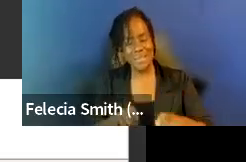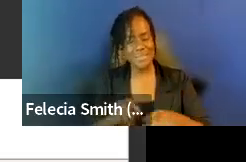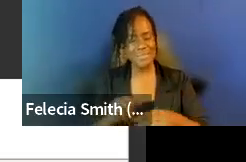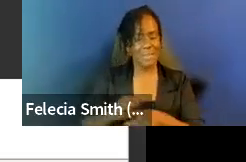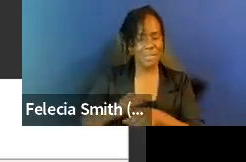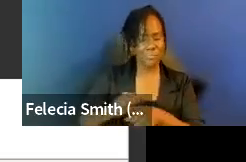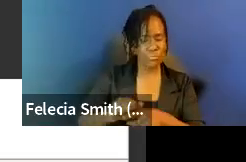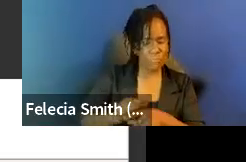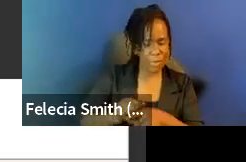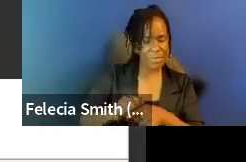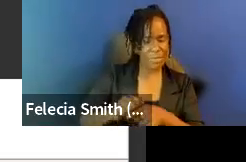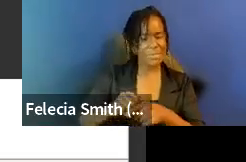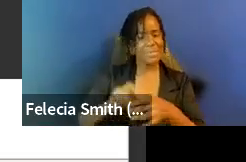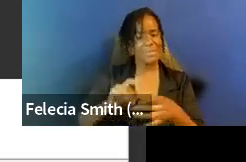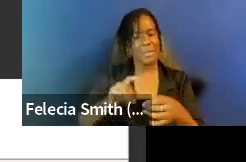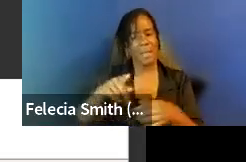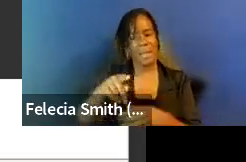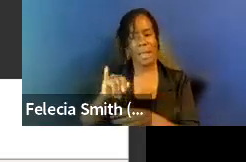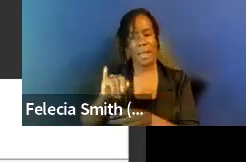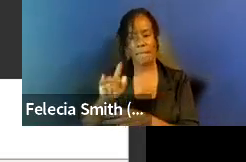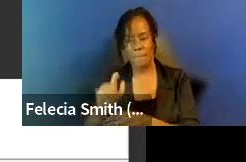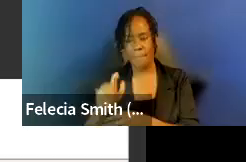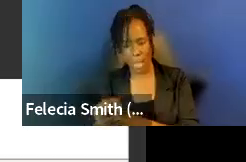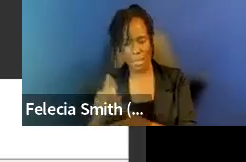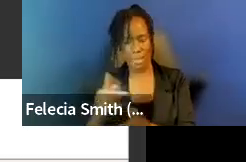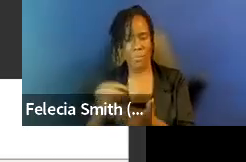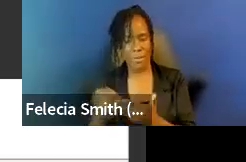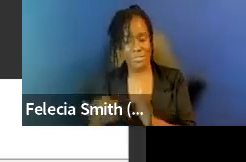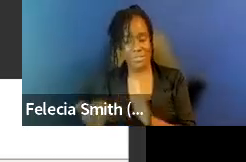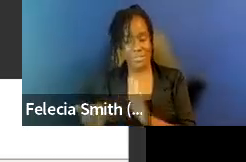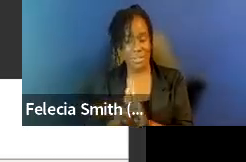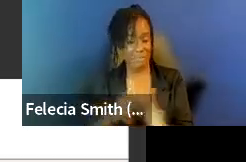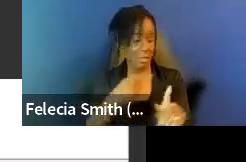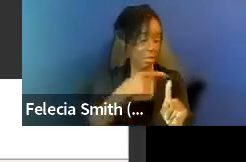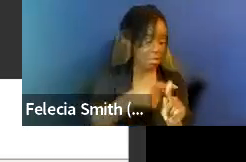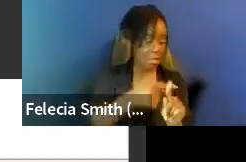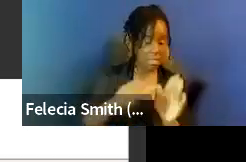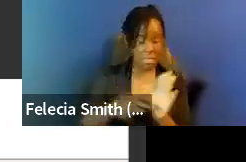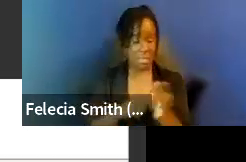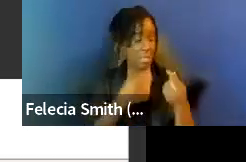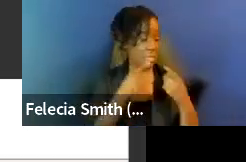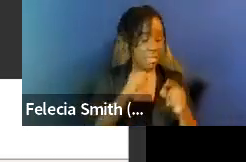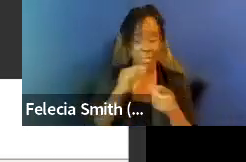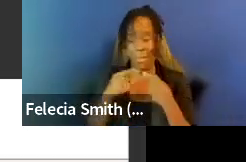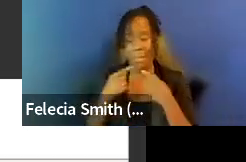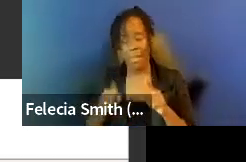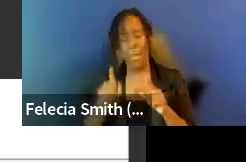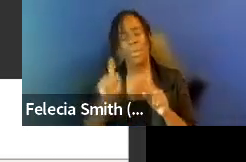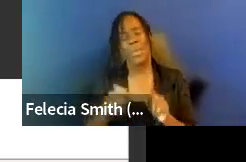and monitoring both intended and unintended consequences. Next slide, please.